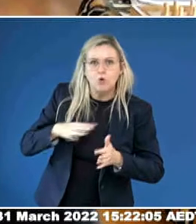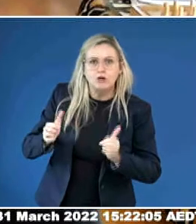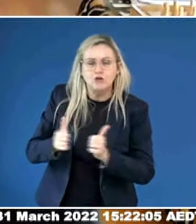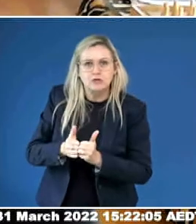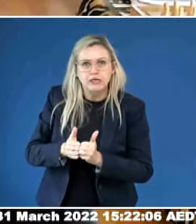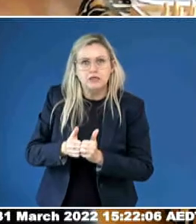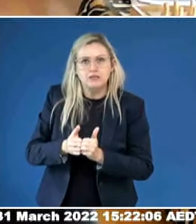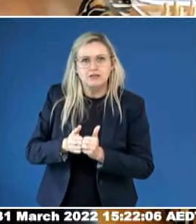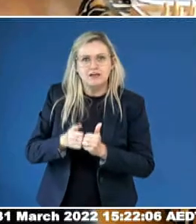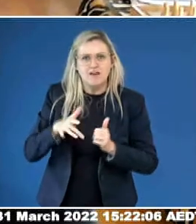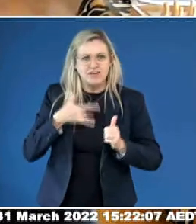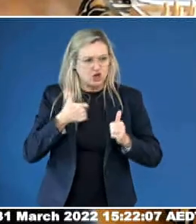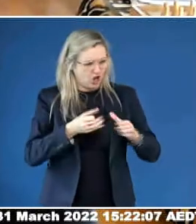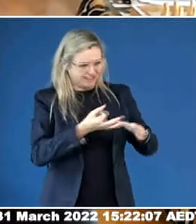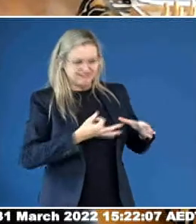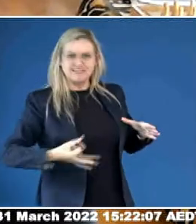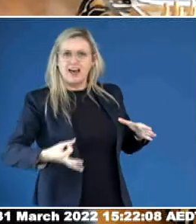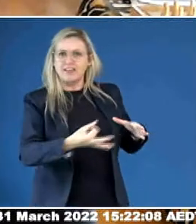And I just wondered about the connection of those two.